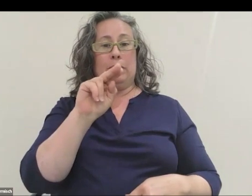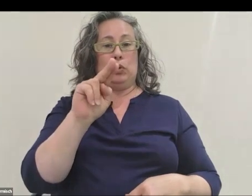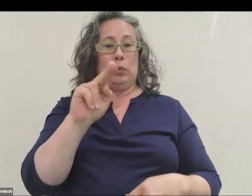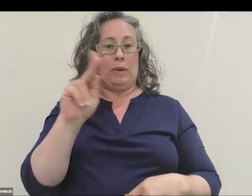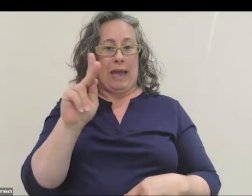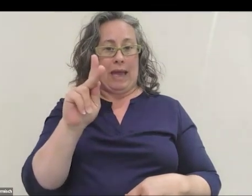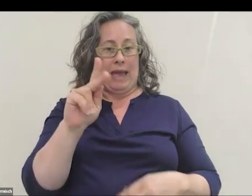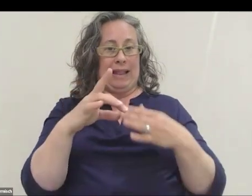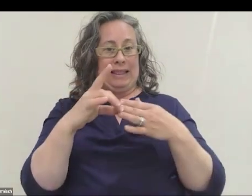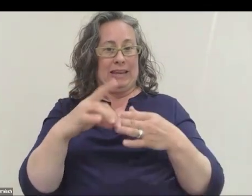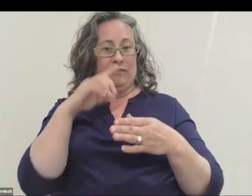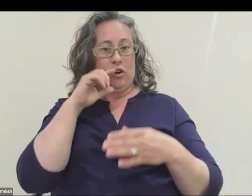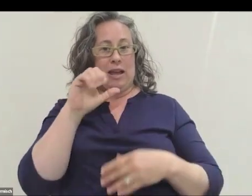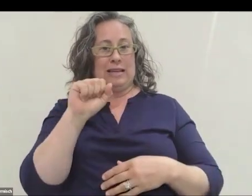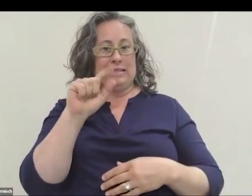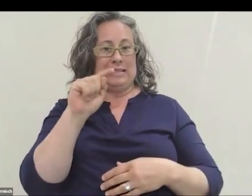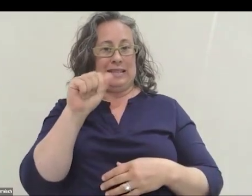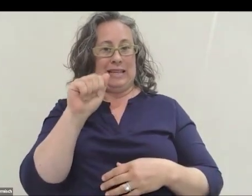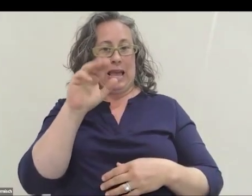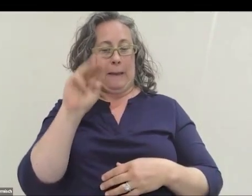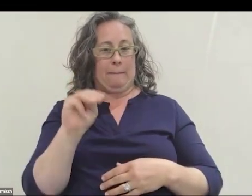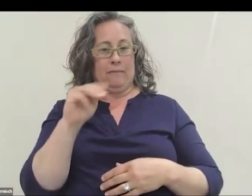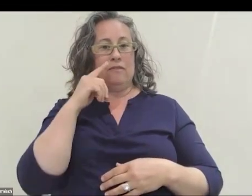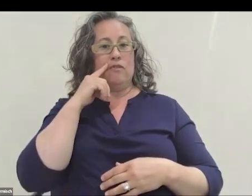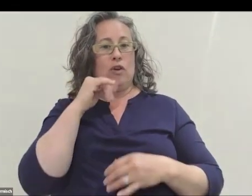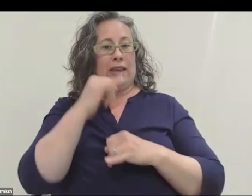I am the UK and European lead for STEAM on behalf